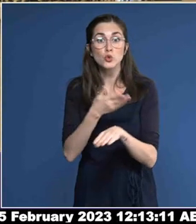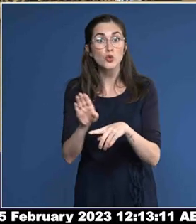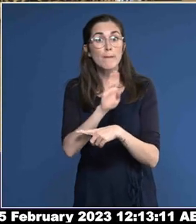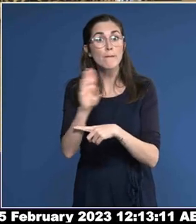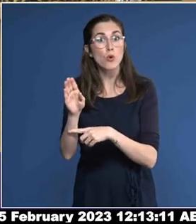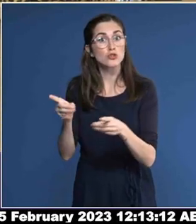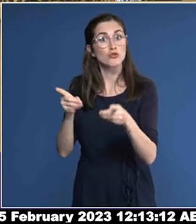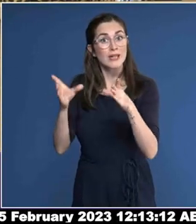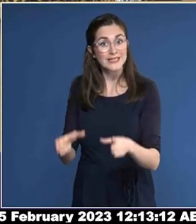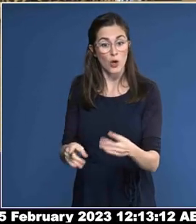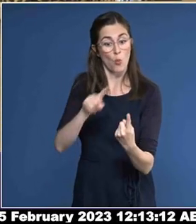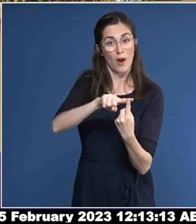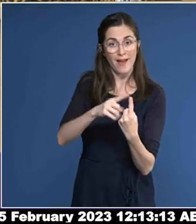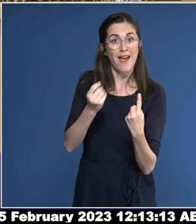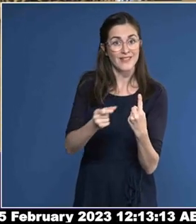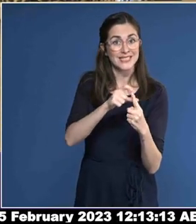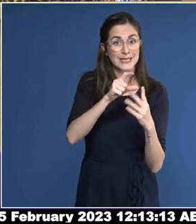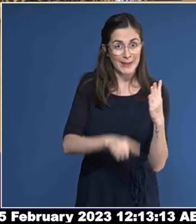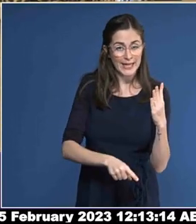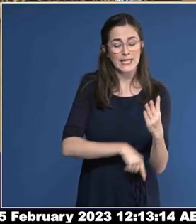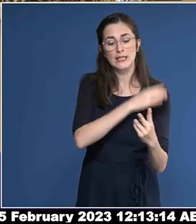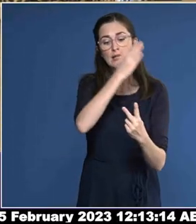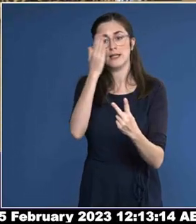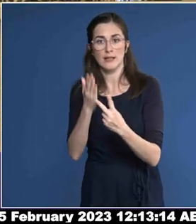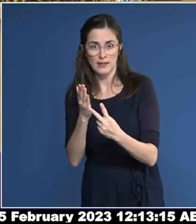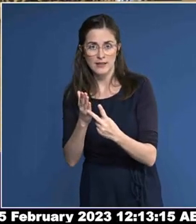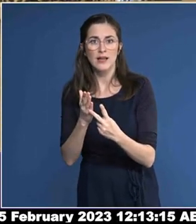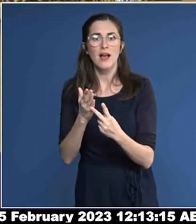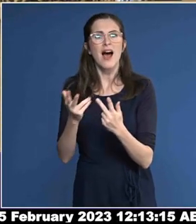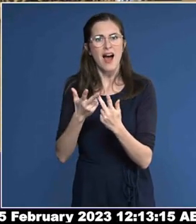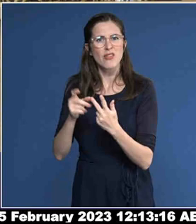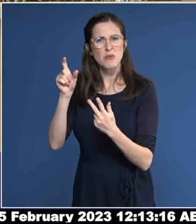disability, the other one who has an indirect experience of a sibling with